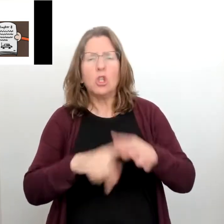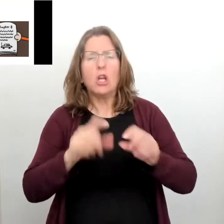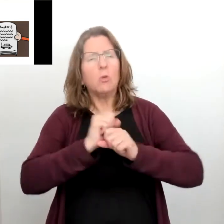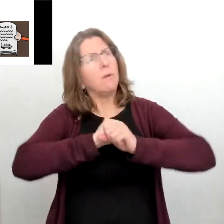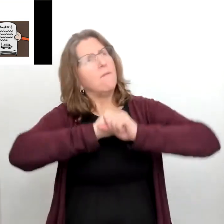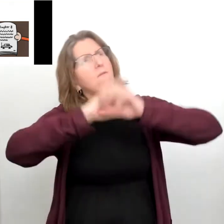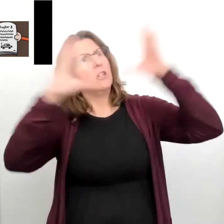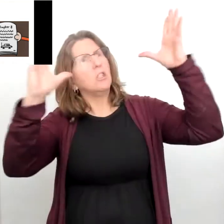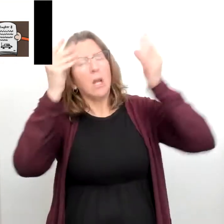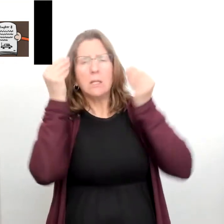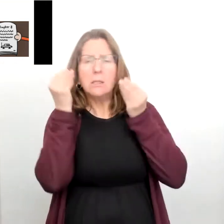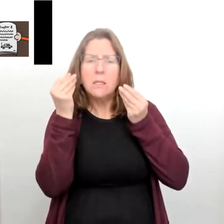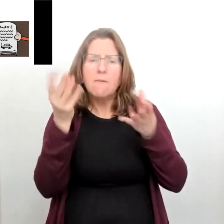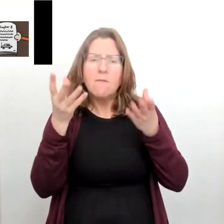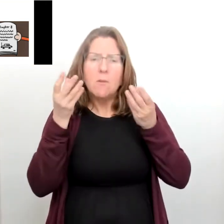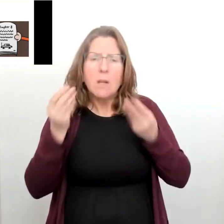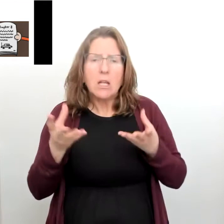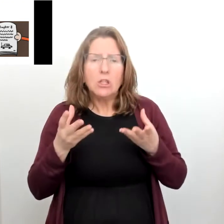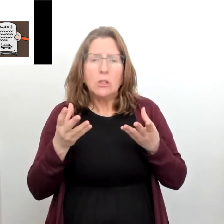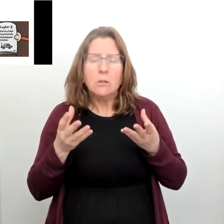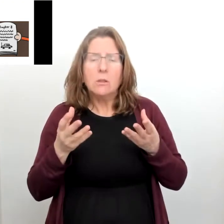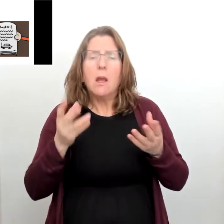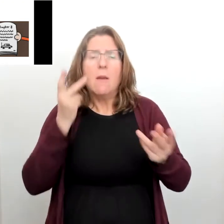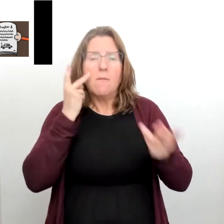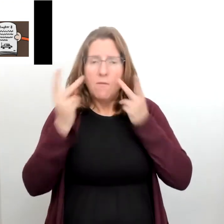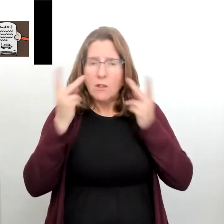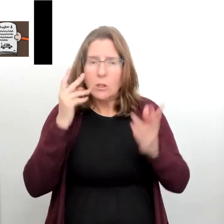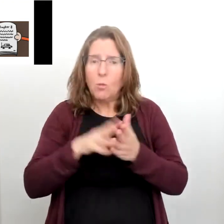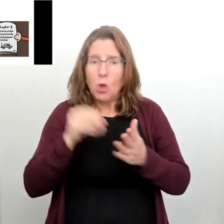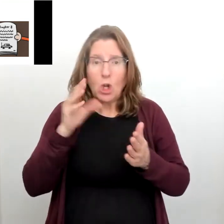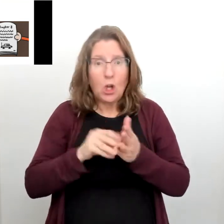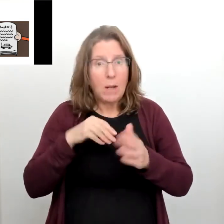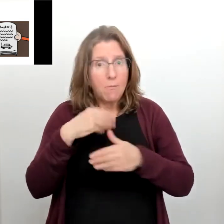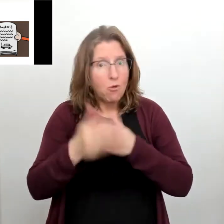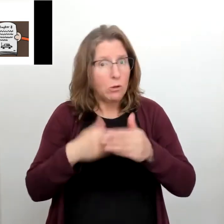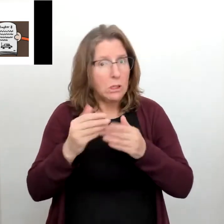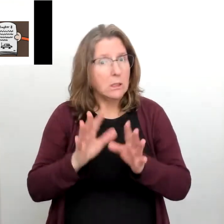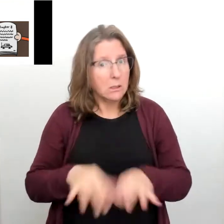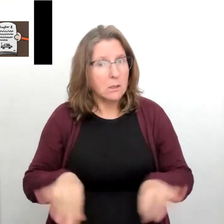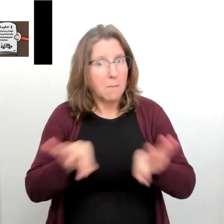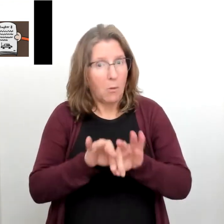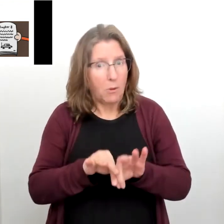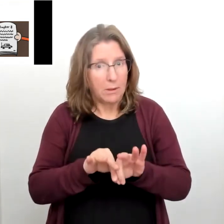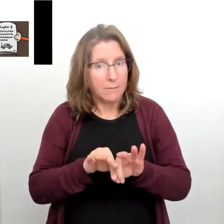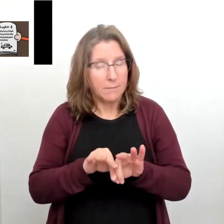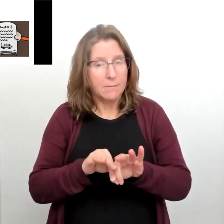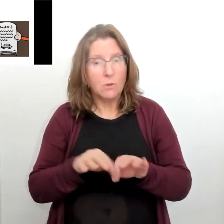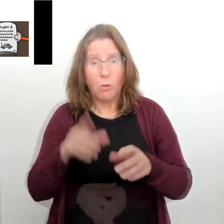I encouraged them to visualize the information. This strategy supports visual learners.